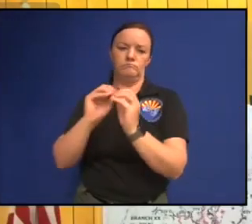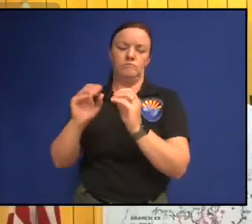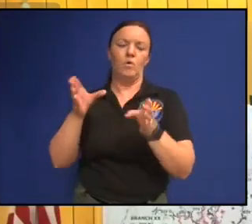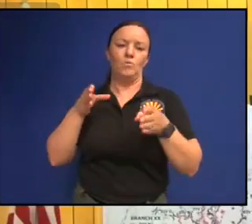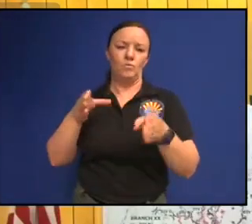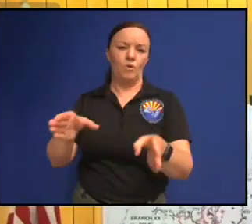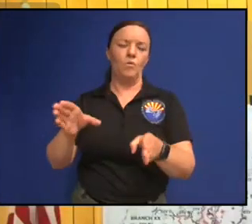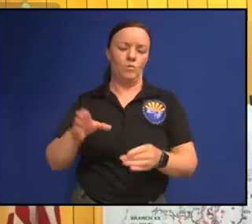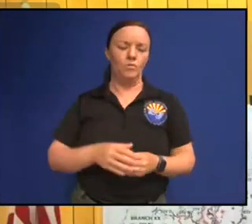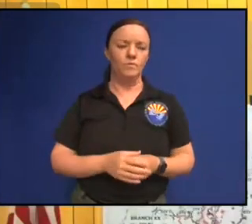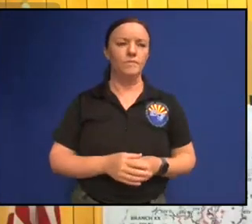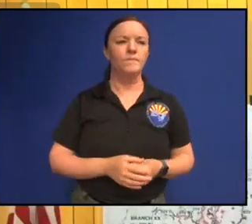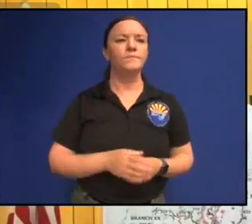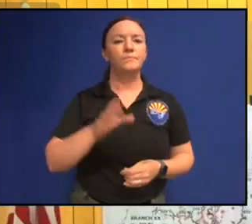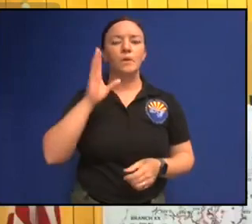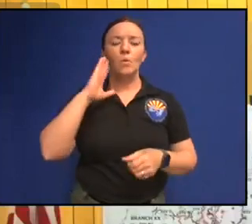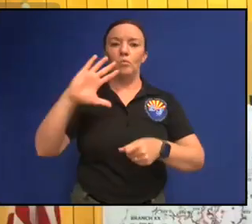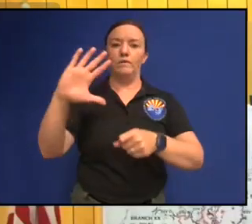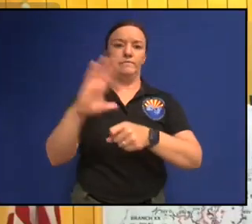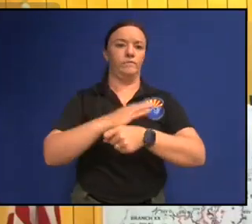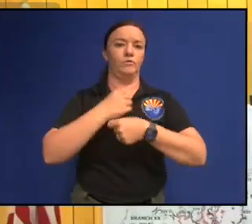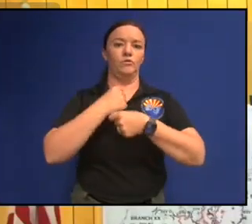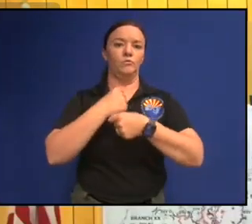BE AT FULL PRODUCTION FOLLOWING TODAY.